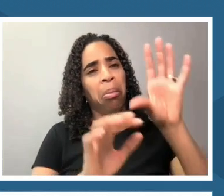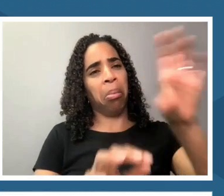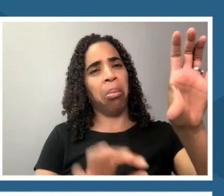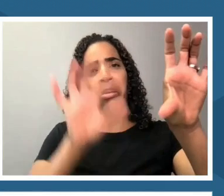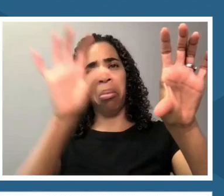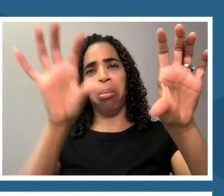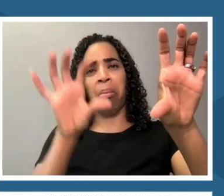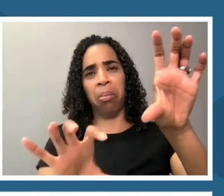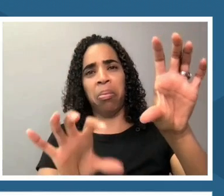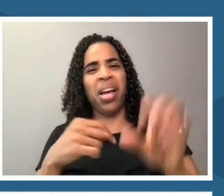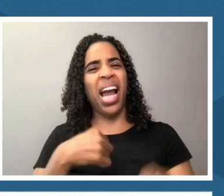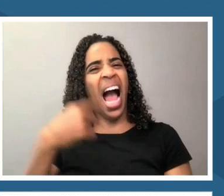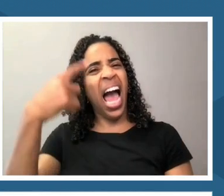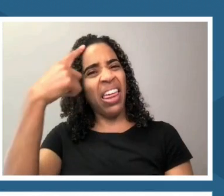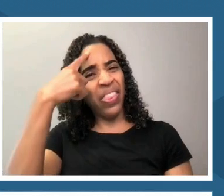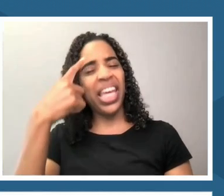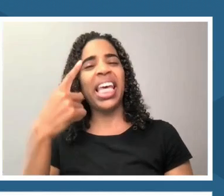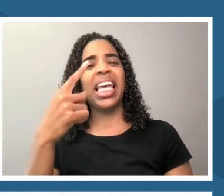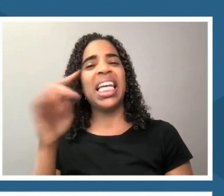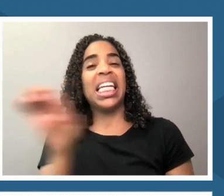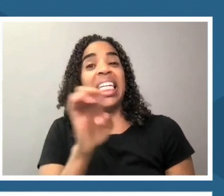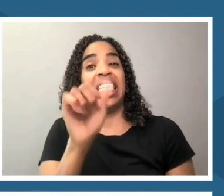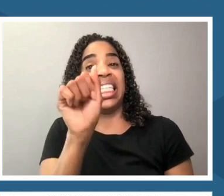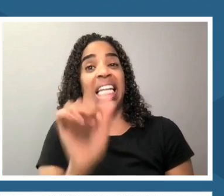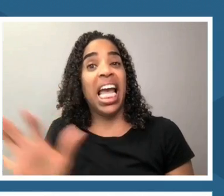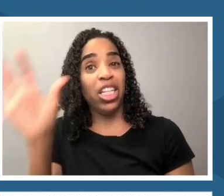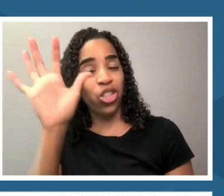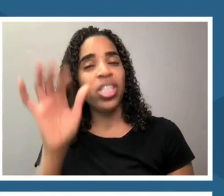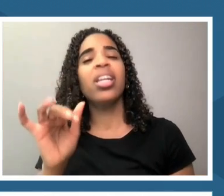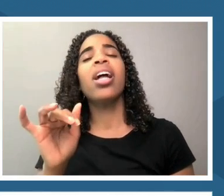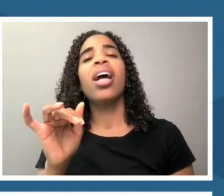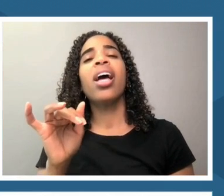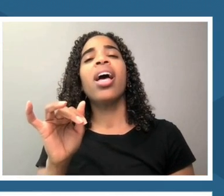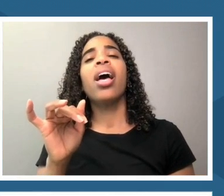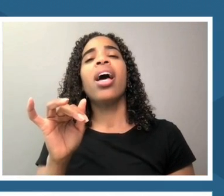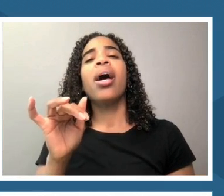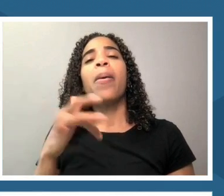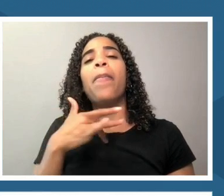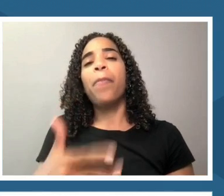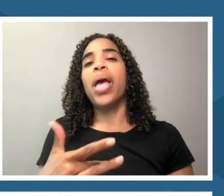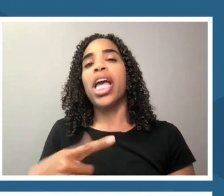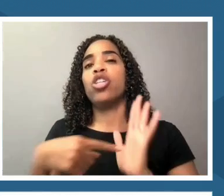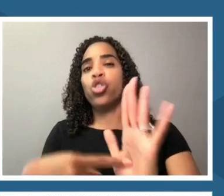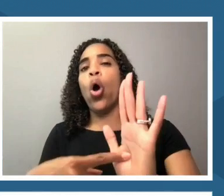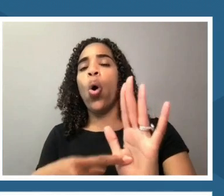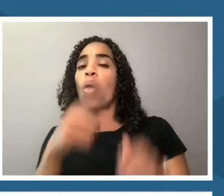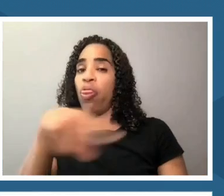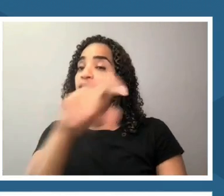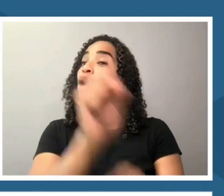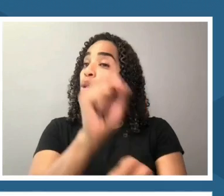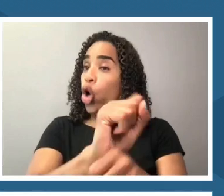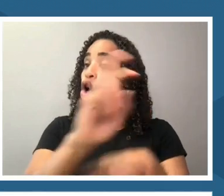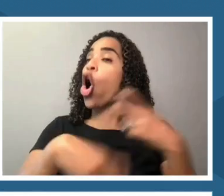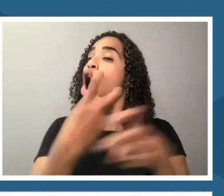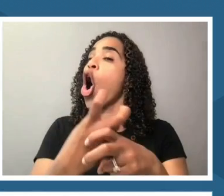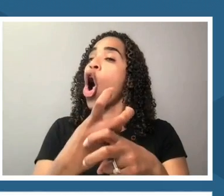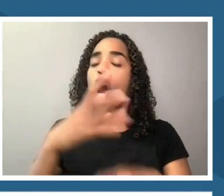mostly east asian descent is who we see are being shown as being hard workers